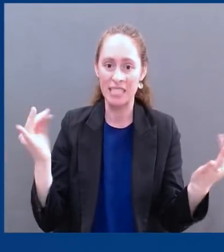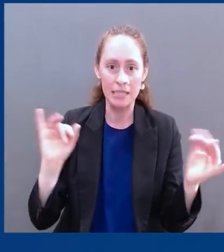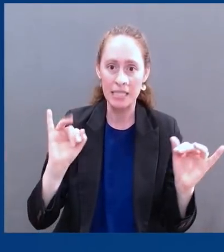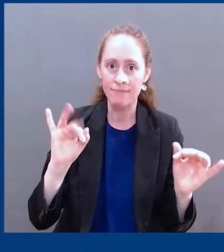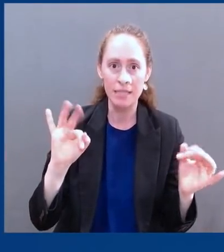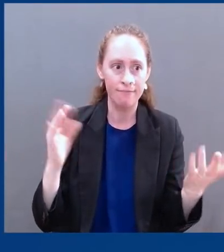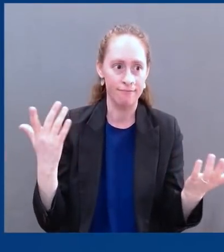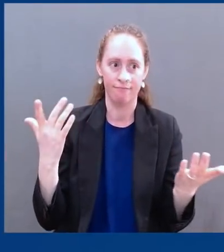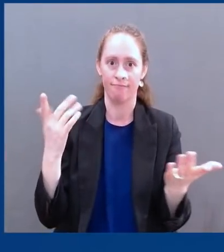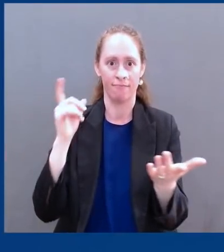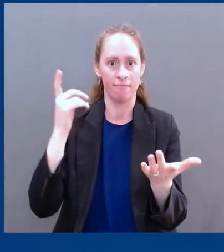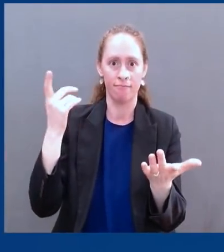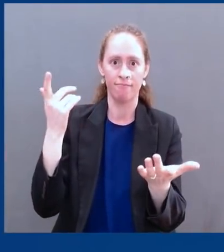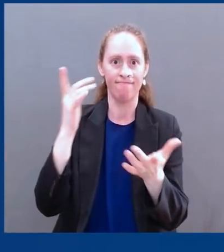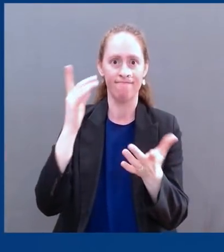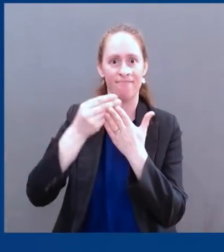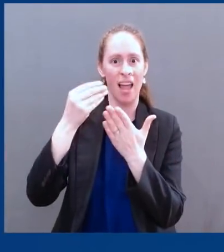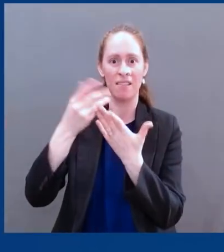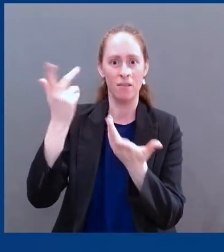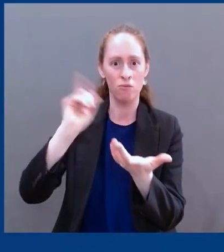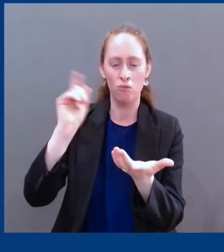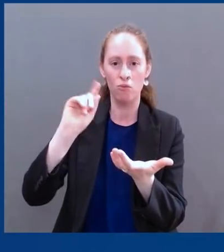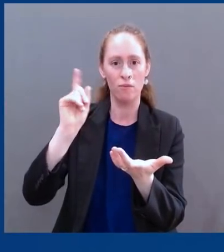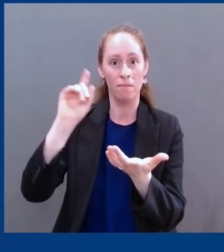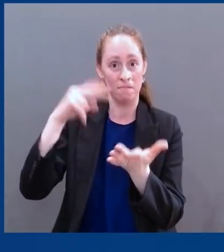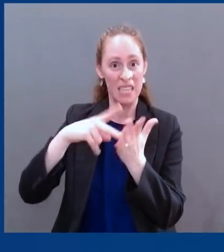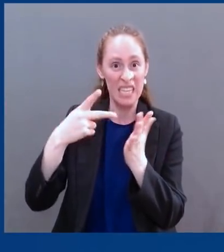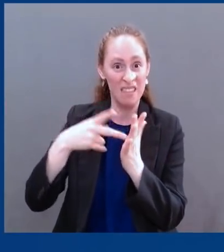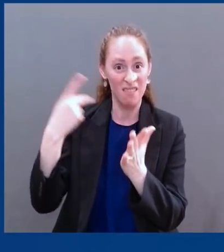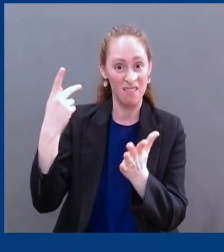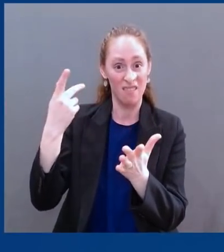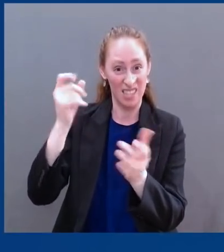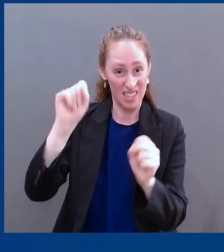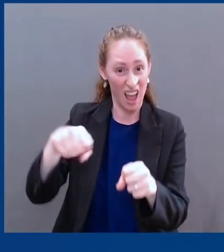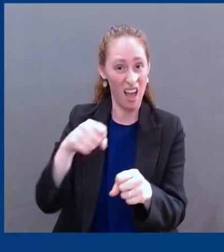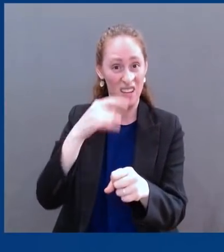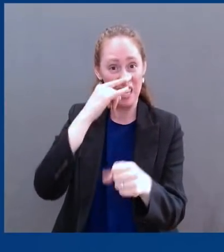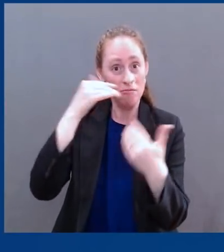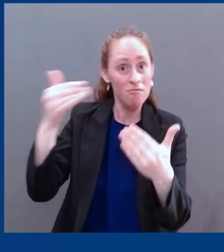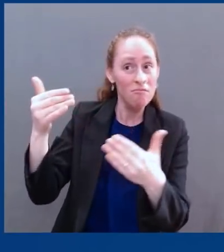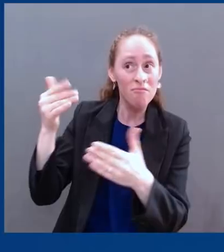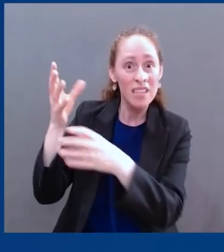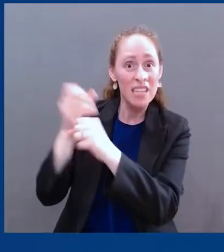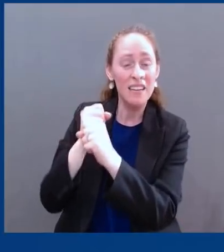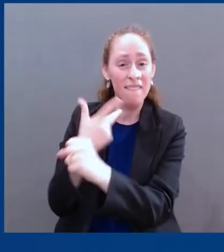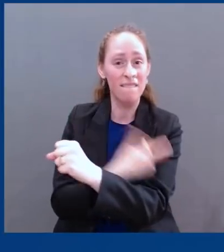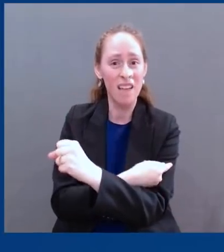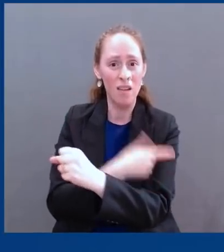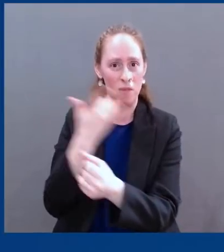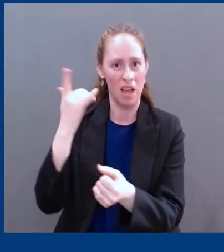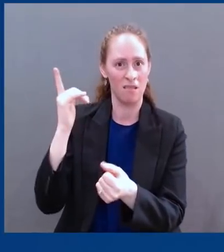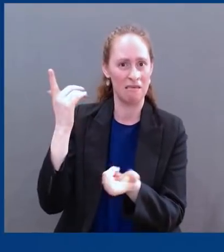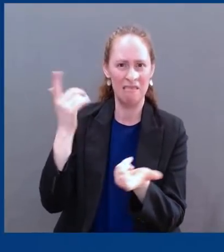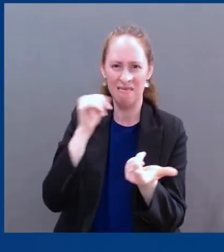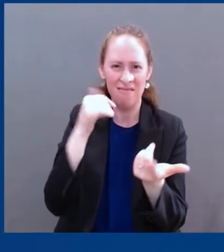could that affect kids being able to access vaccines too? Mr. Zients: Okay, Dr. Fauci, on the Moderna news. Dr. Fauci: Yeah. Thank you for that question, Meg.